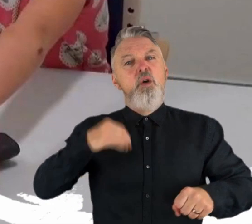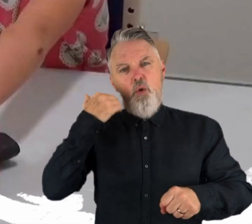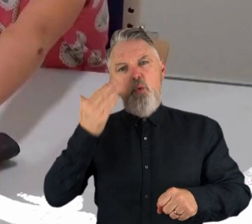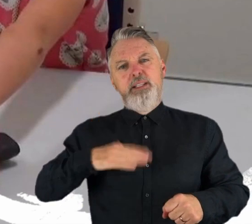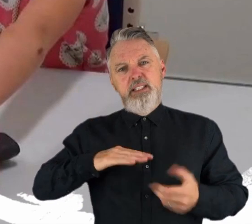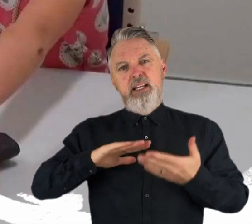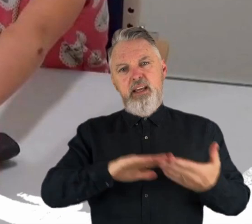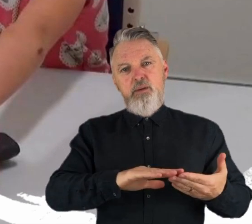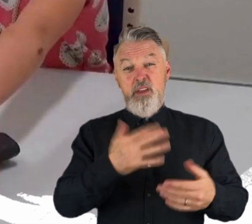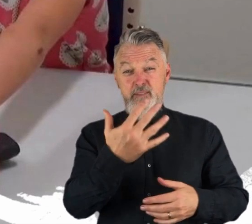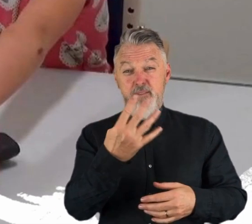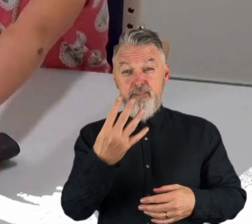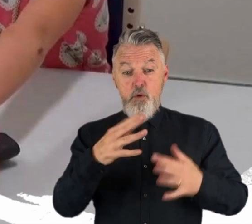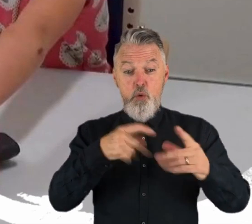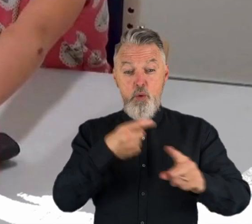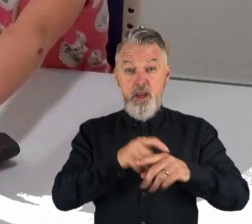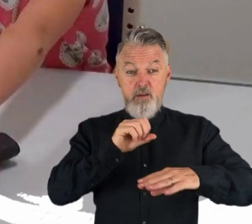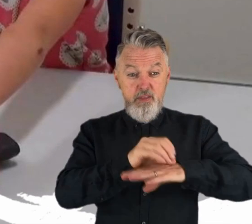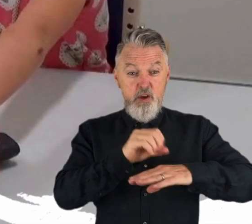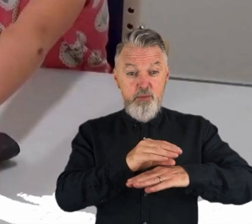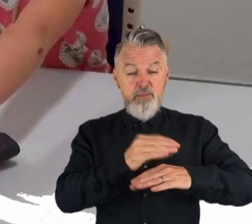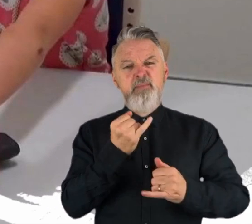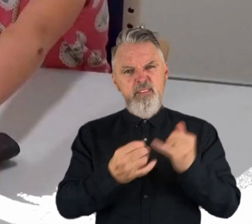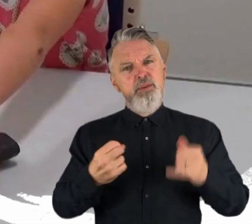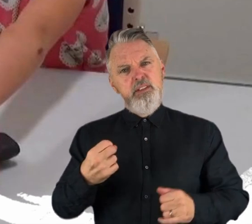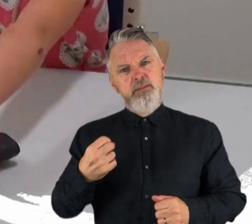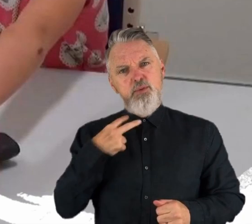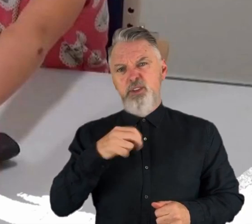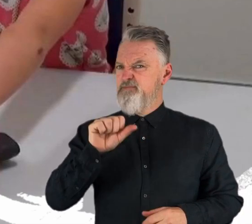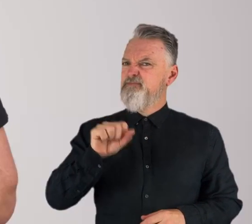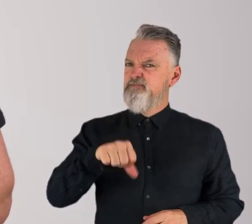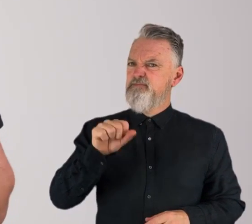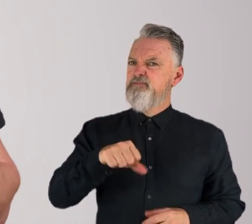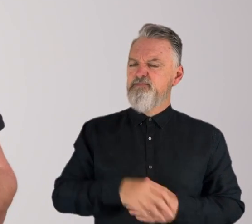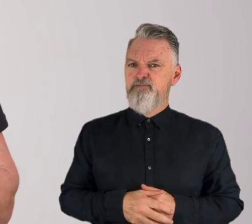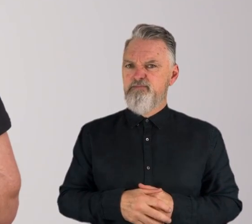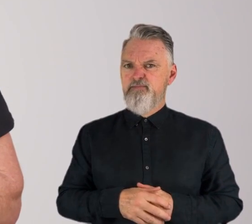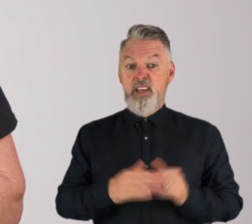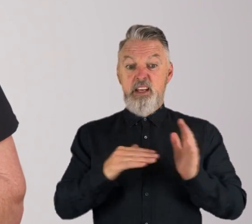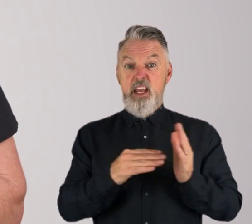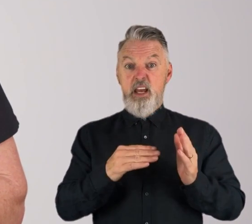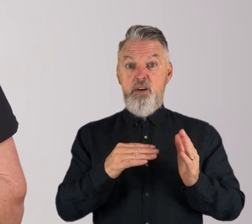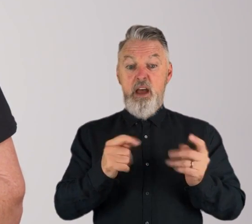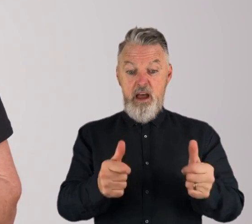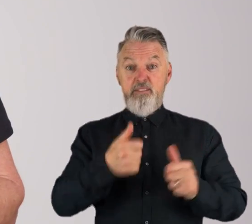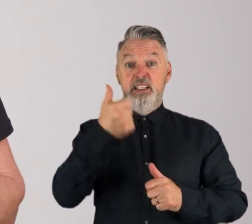After 54 weeks of therapy, is this disappointing? Absolutely. This is Emma after 16 weeks of therapy